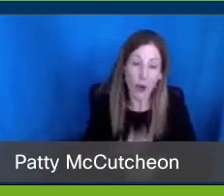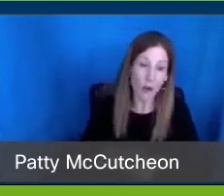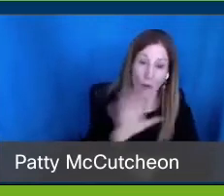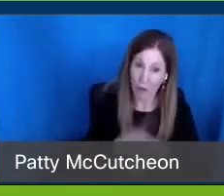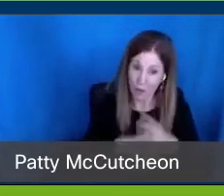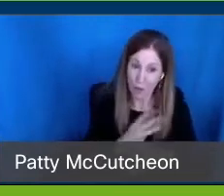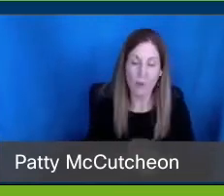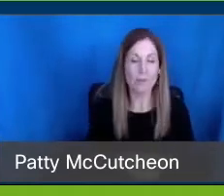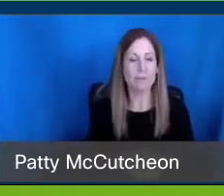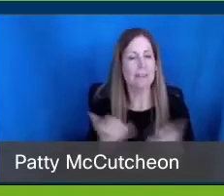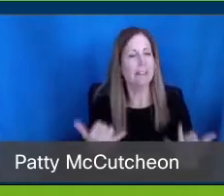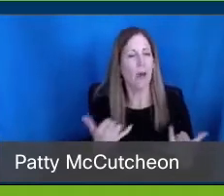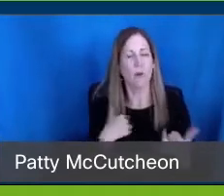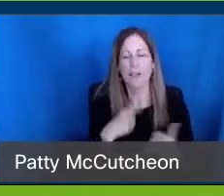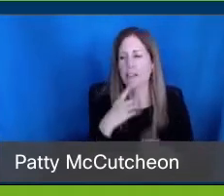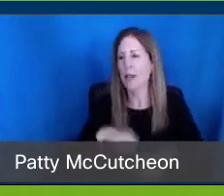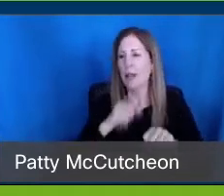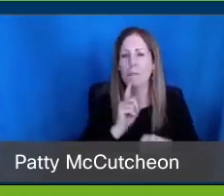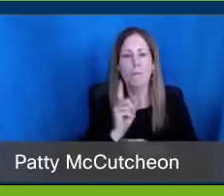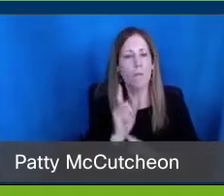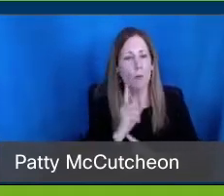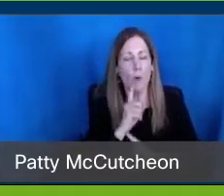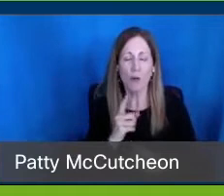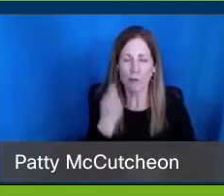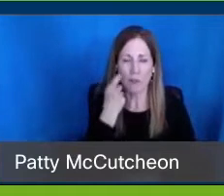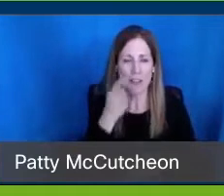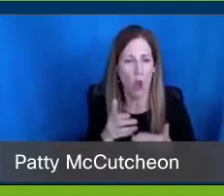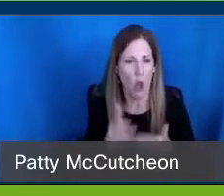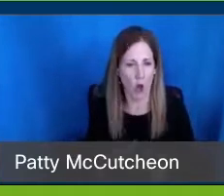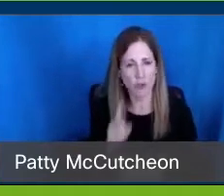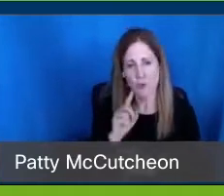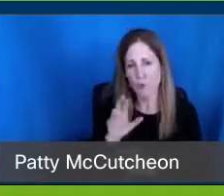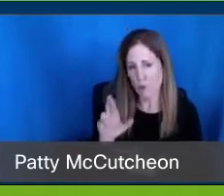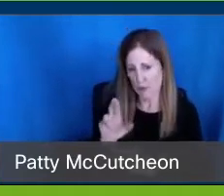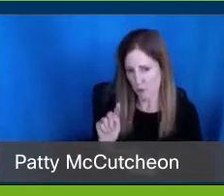to say that we recently lost a very important person to Radio Talking Book. Sally Anson,